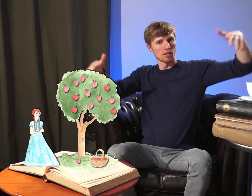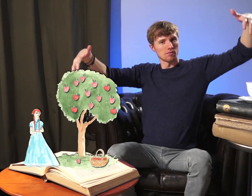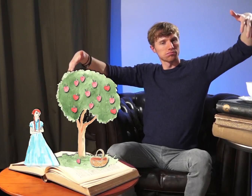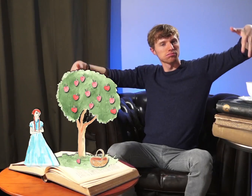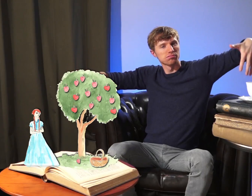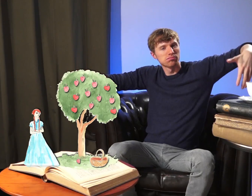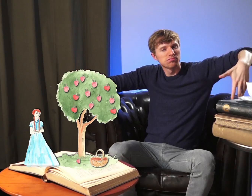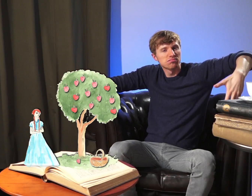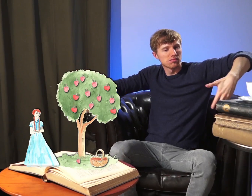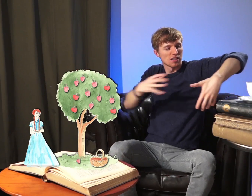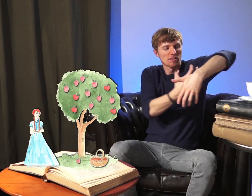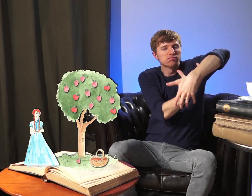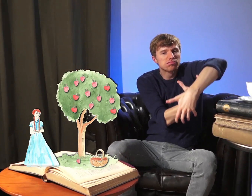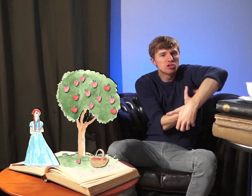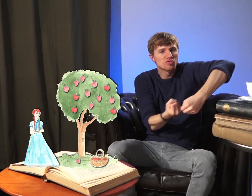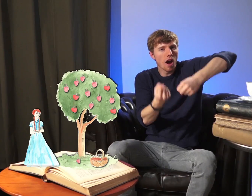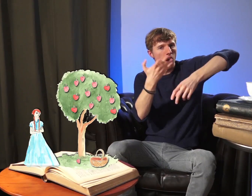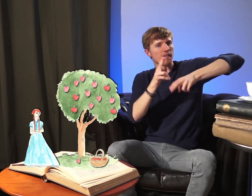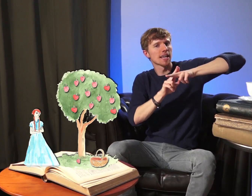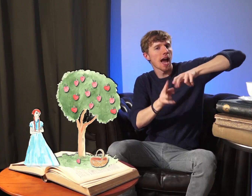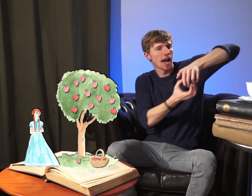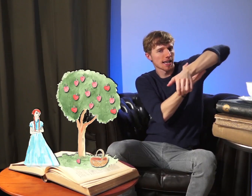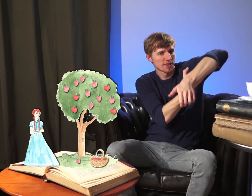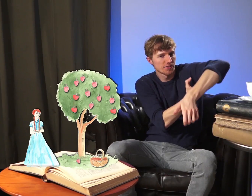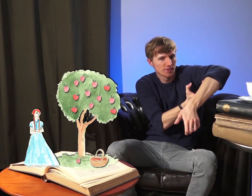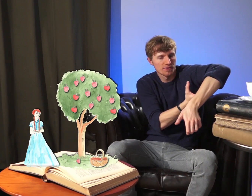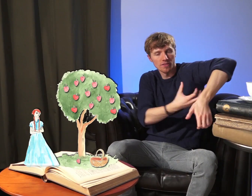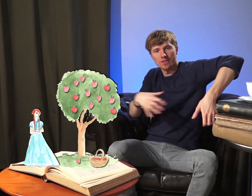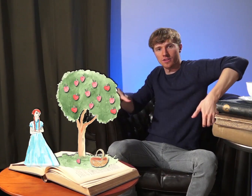how it was suffering from its heavy burden.